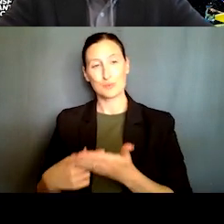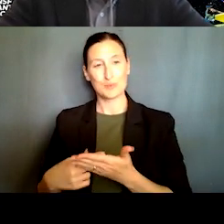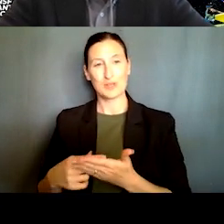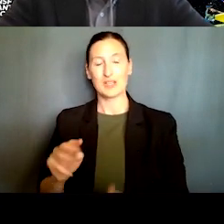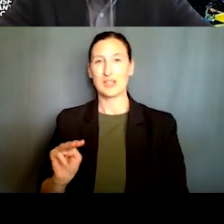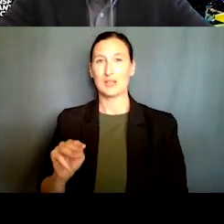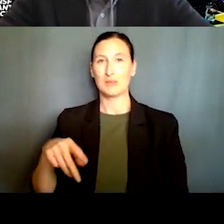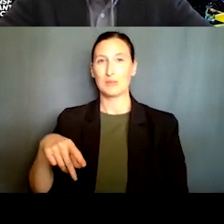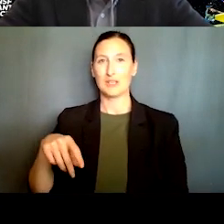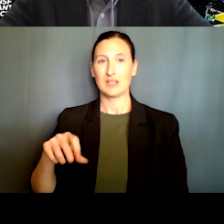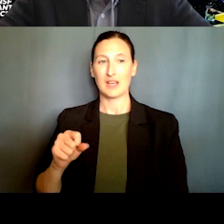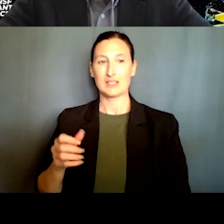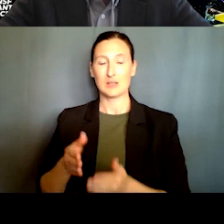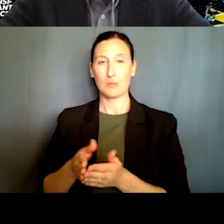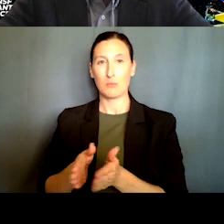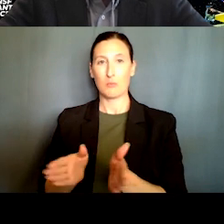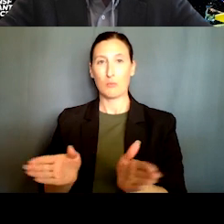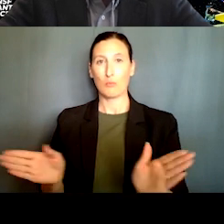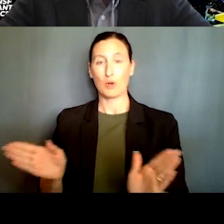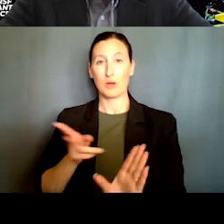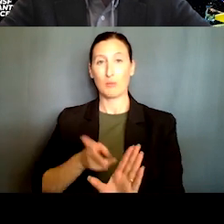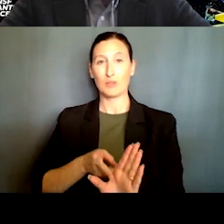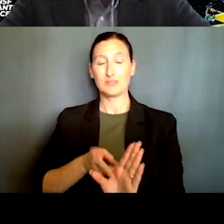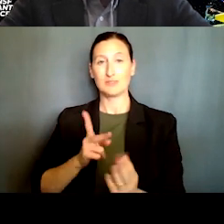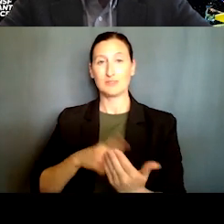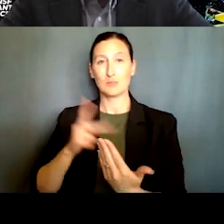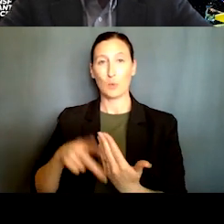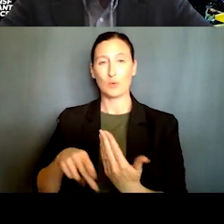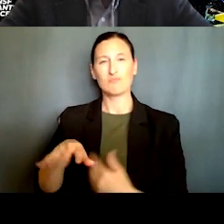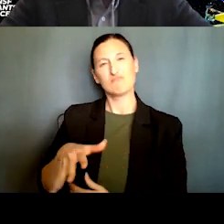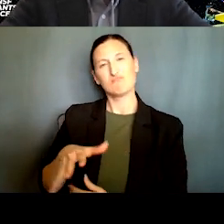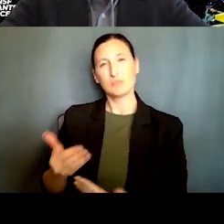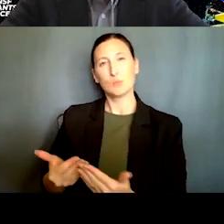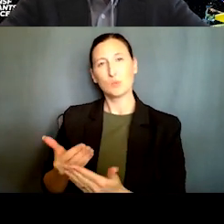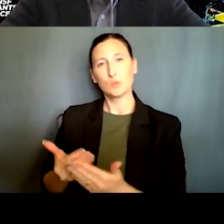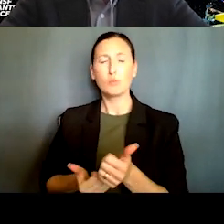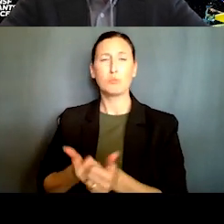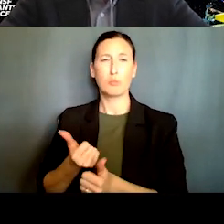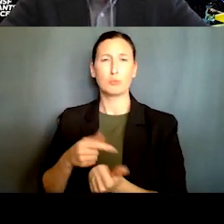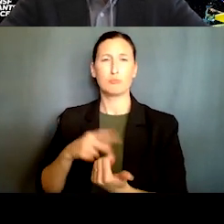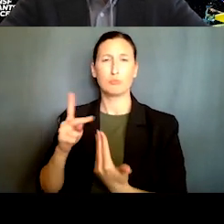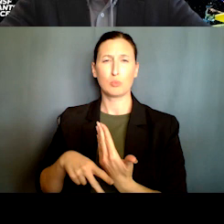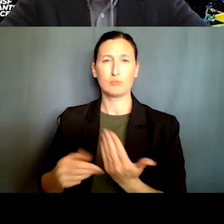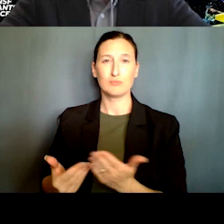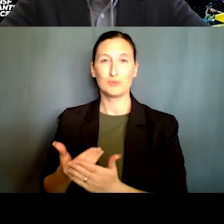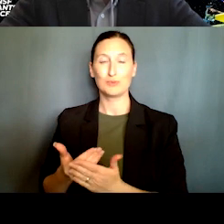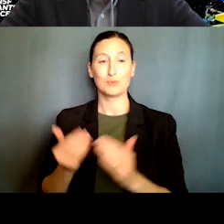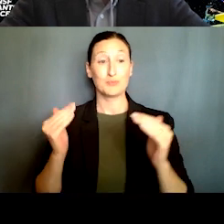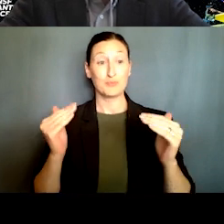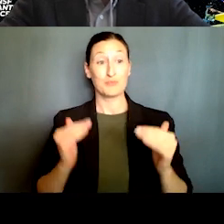some MPS broadening participation programs. These are relatively new, most of them. Finally, a little bit about